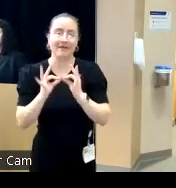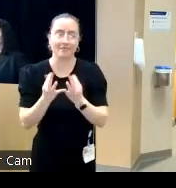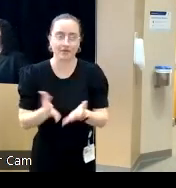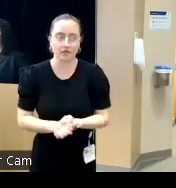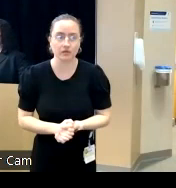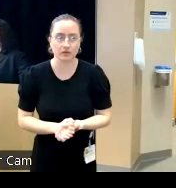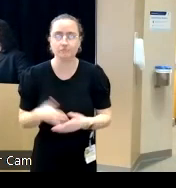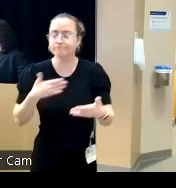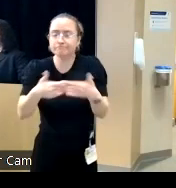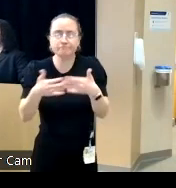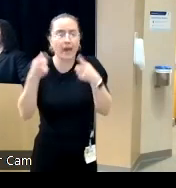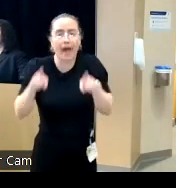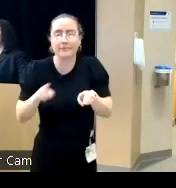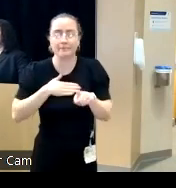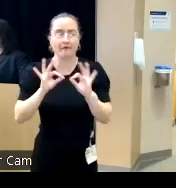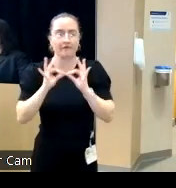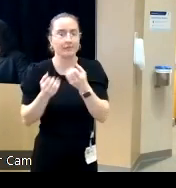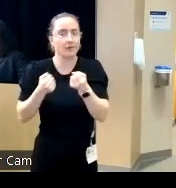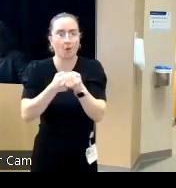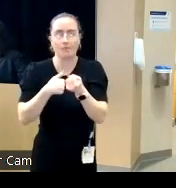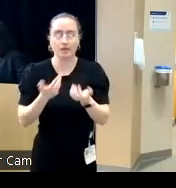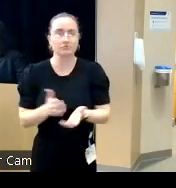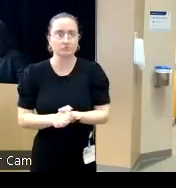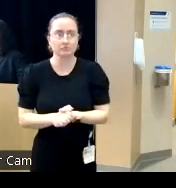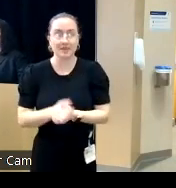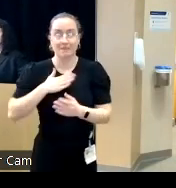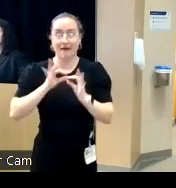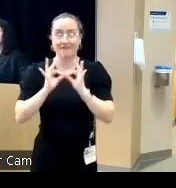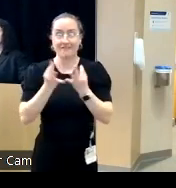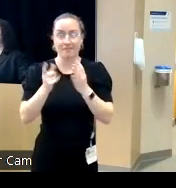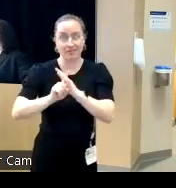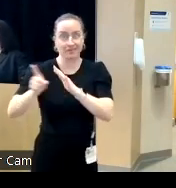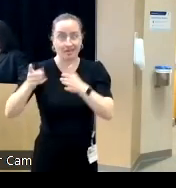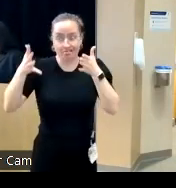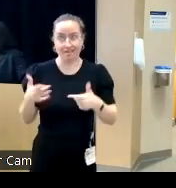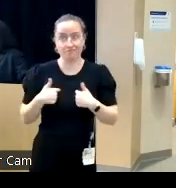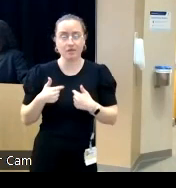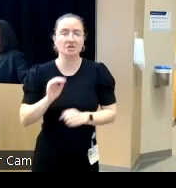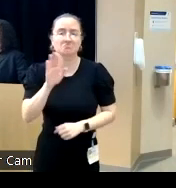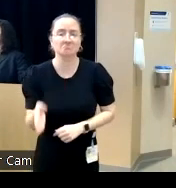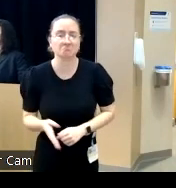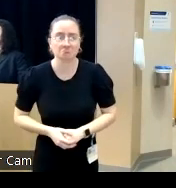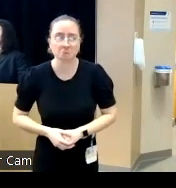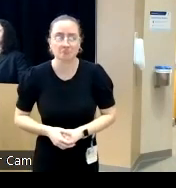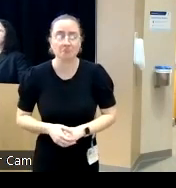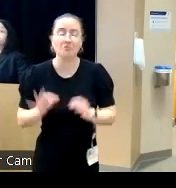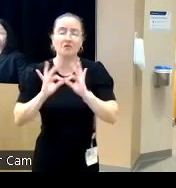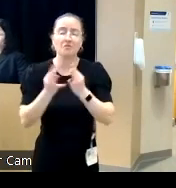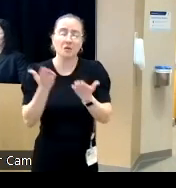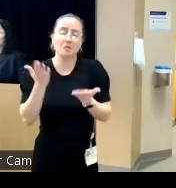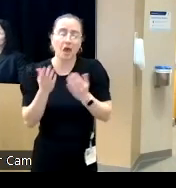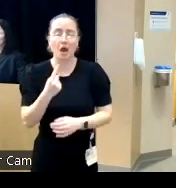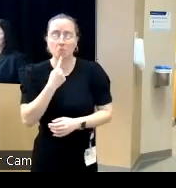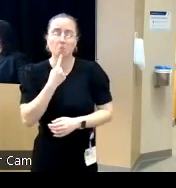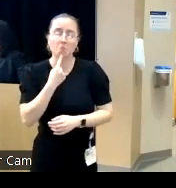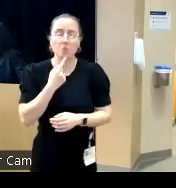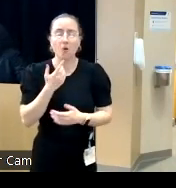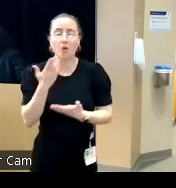no matter what they never abandoned me they may have been disappointed or you know punished me